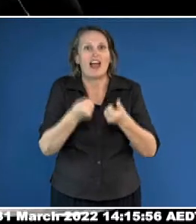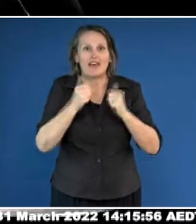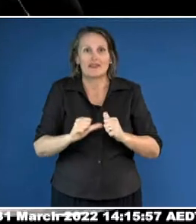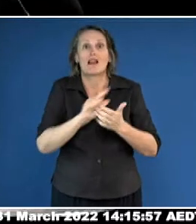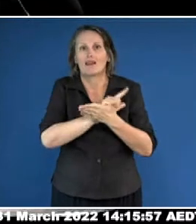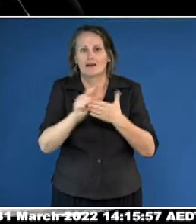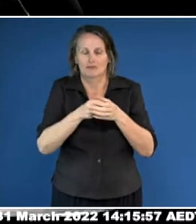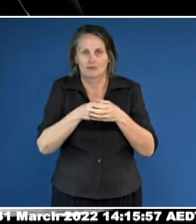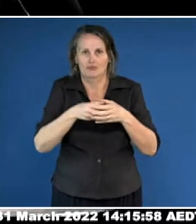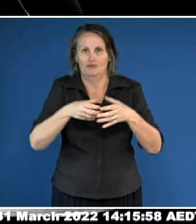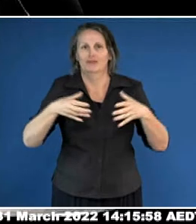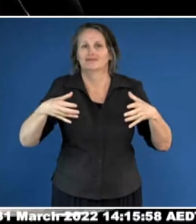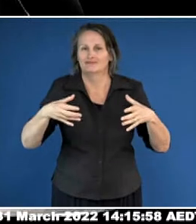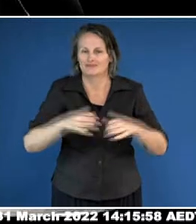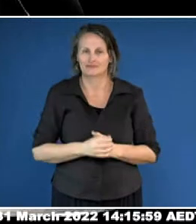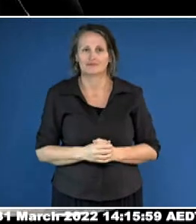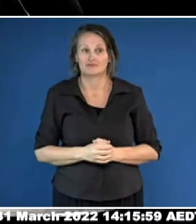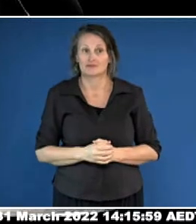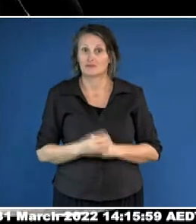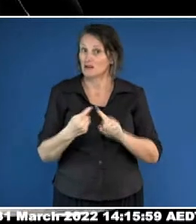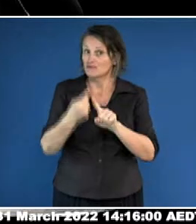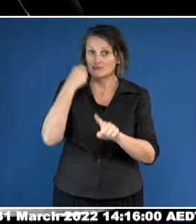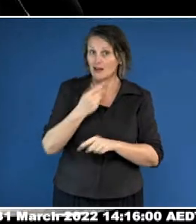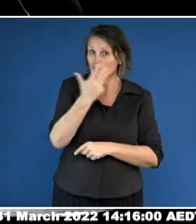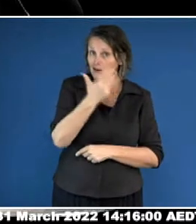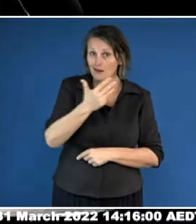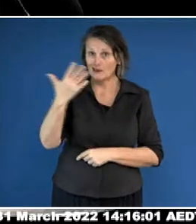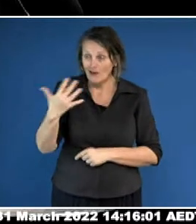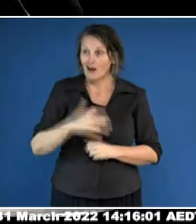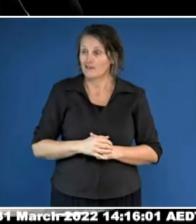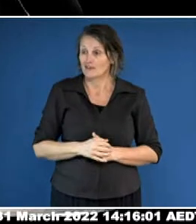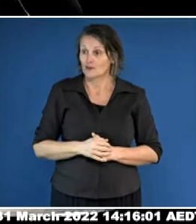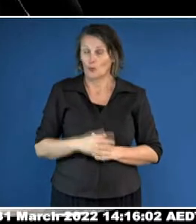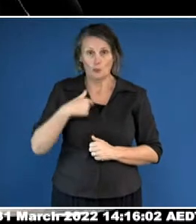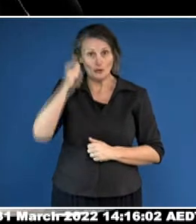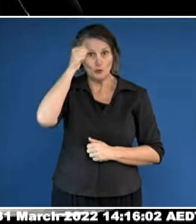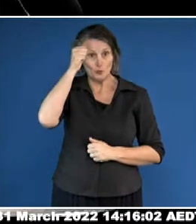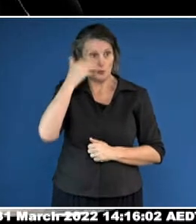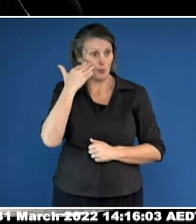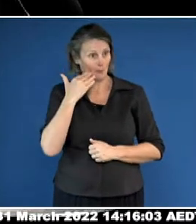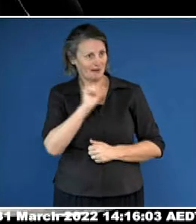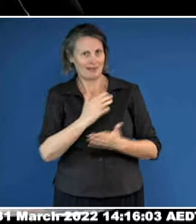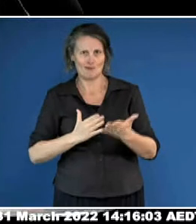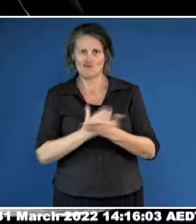But even back then, the right to live free from all forms of violence and to sexual and